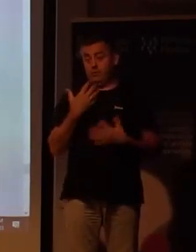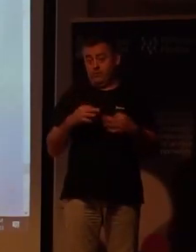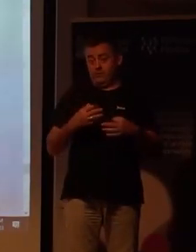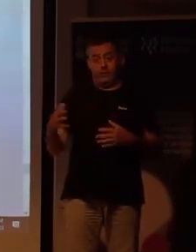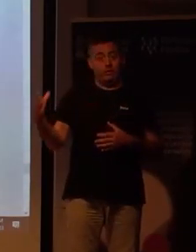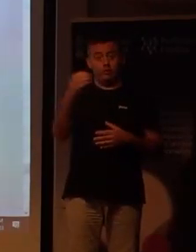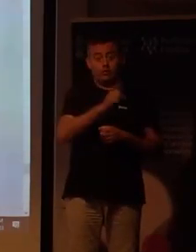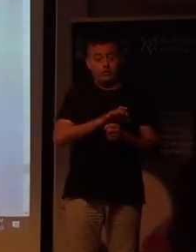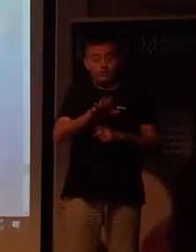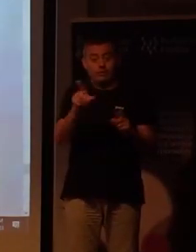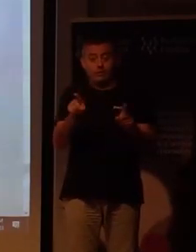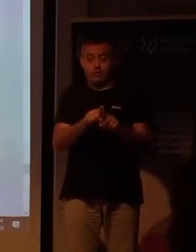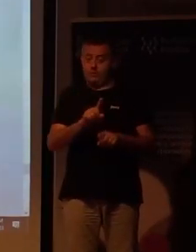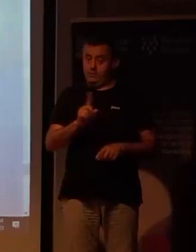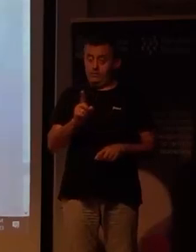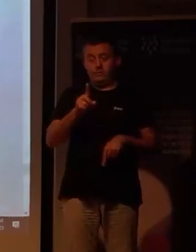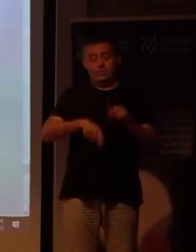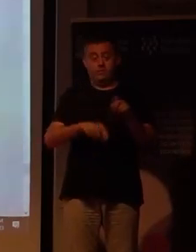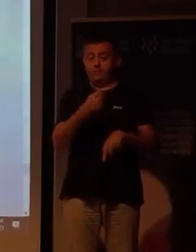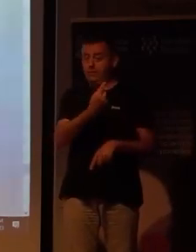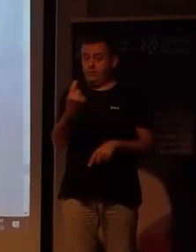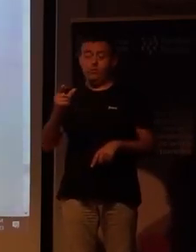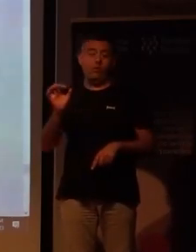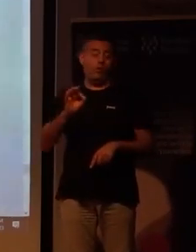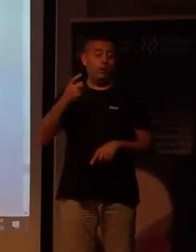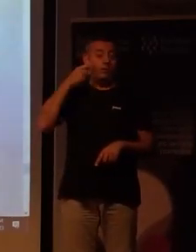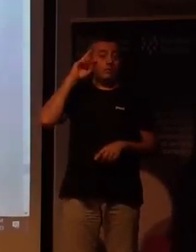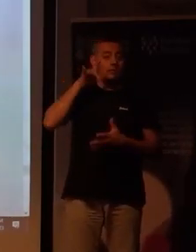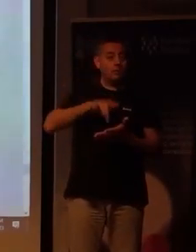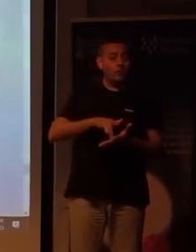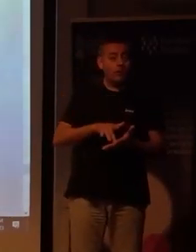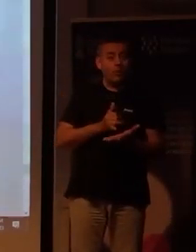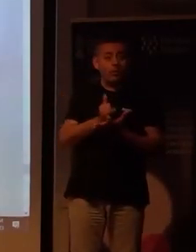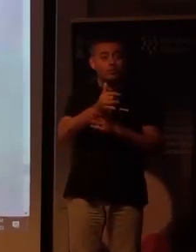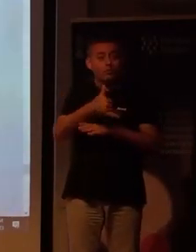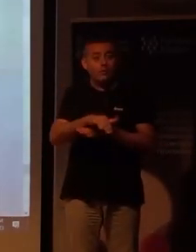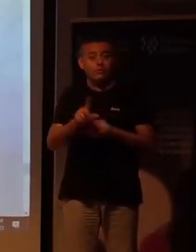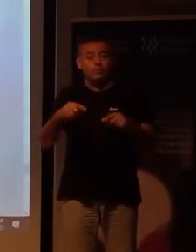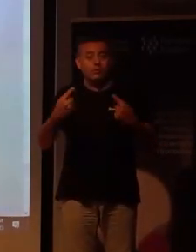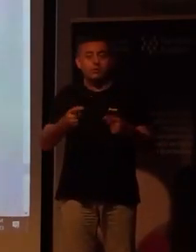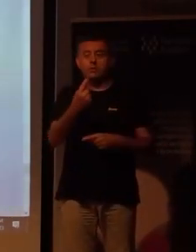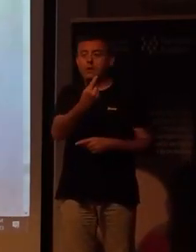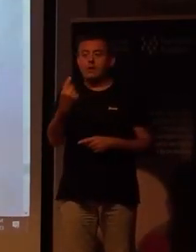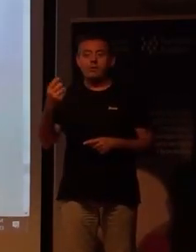or that experiences in urban gardens mean the same thing for very different types of people,